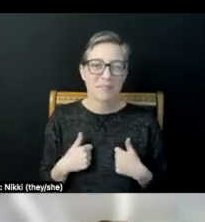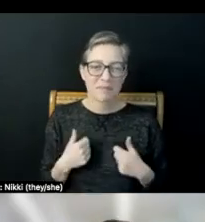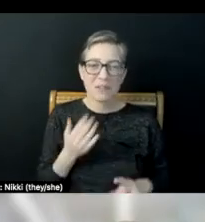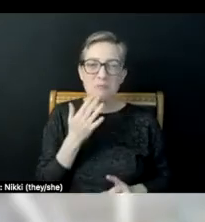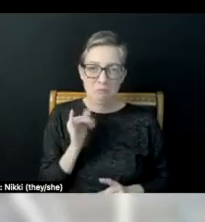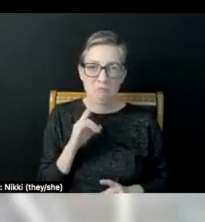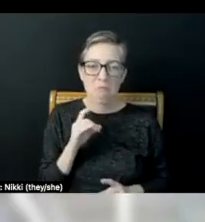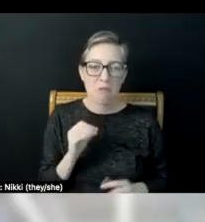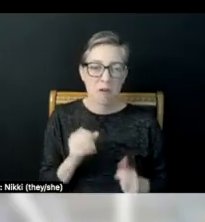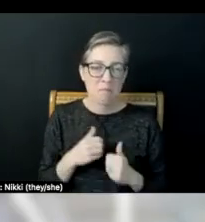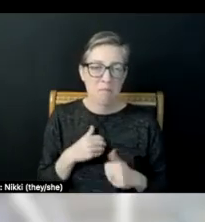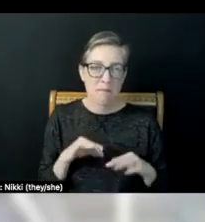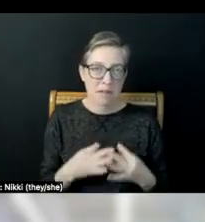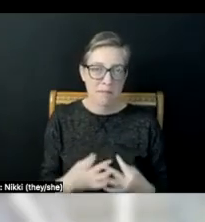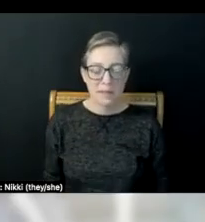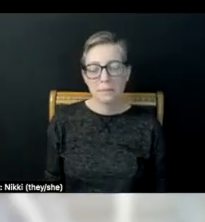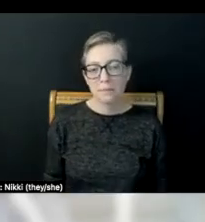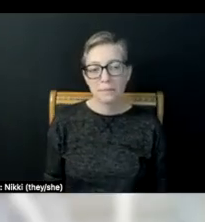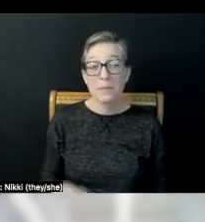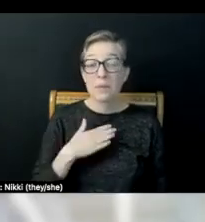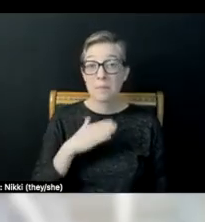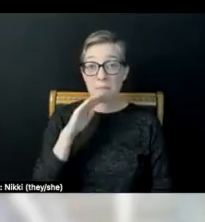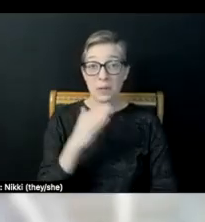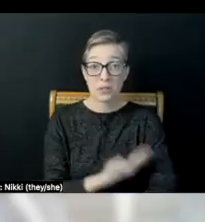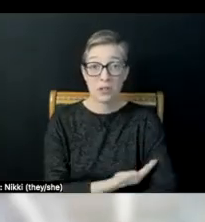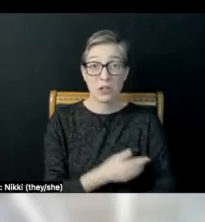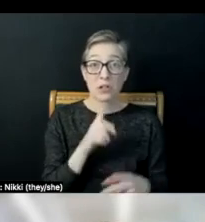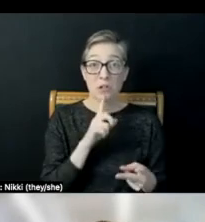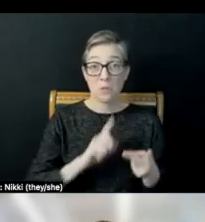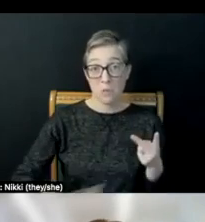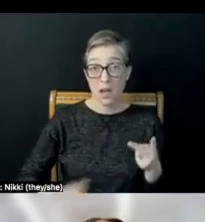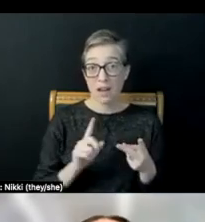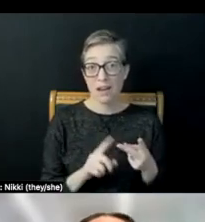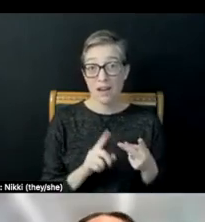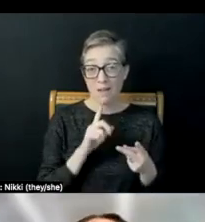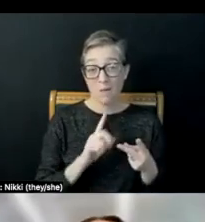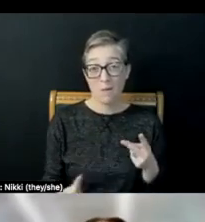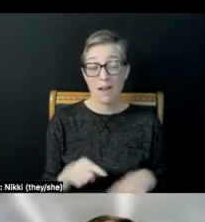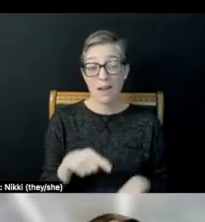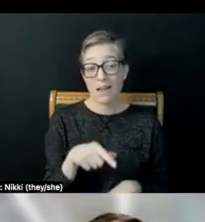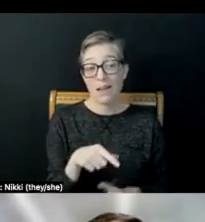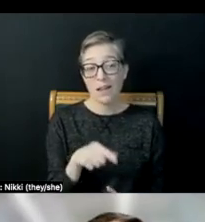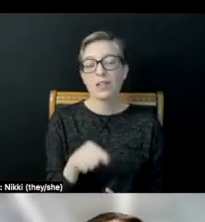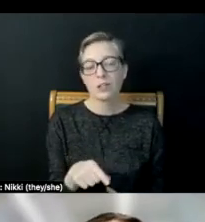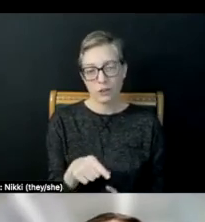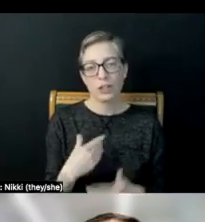My daughter, who is one, is the child that was born prematurely. Oh, before I forget,